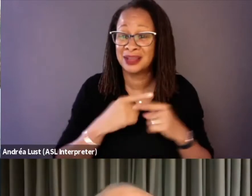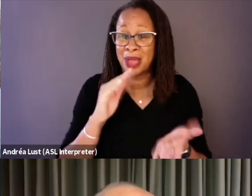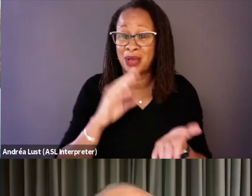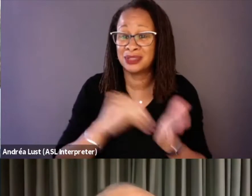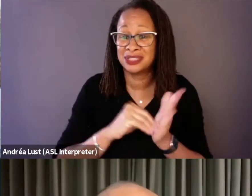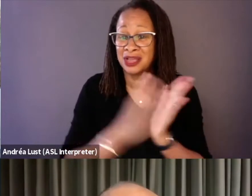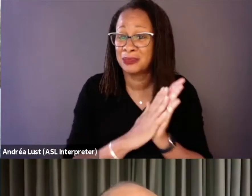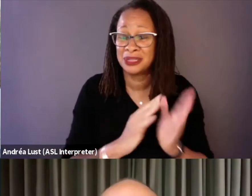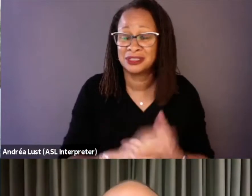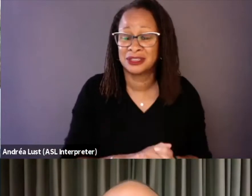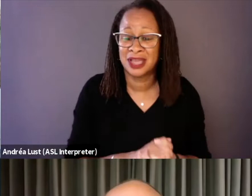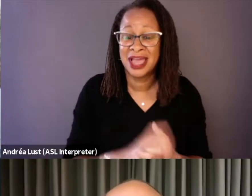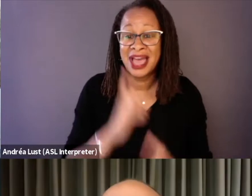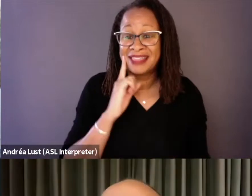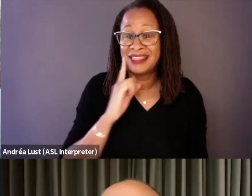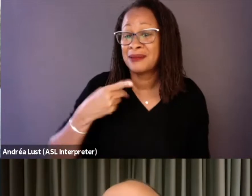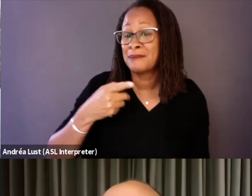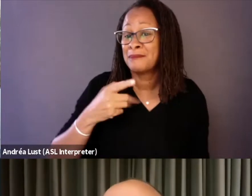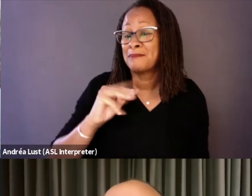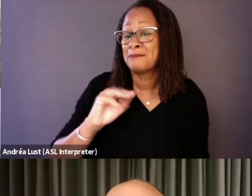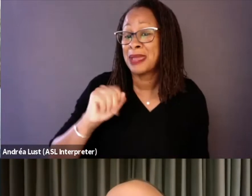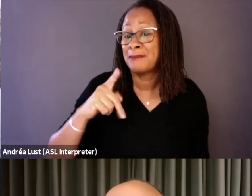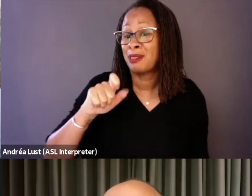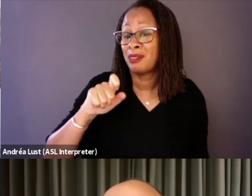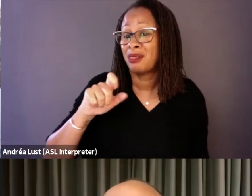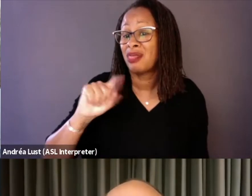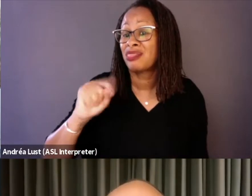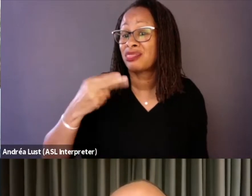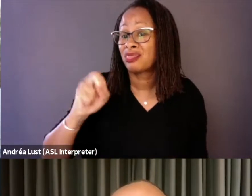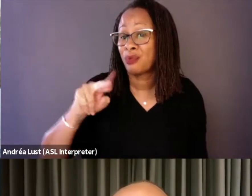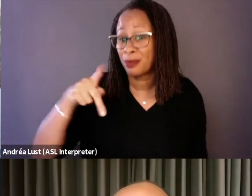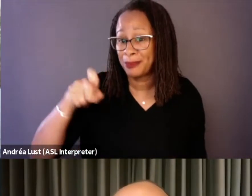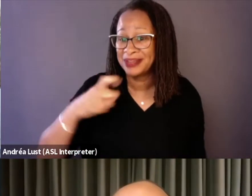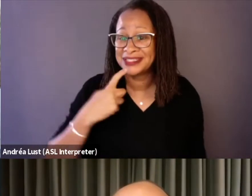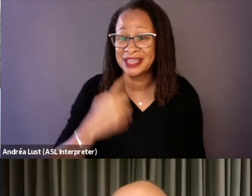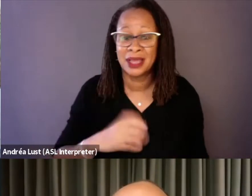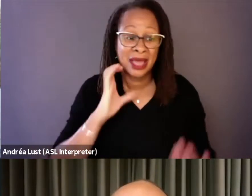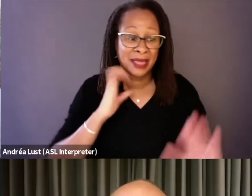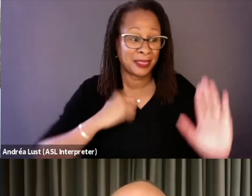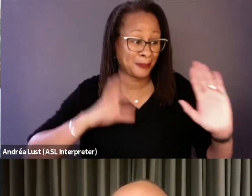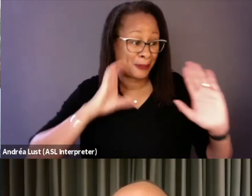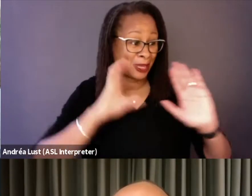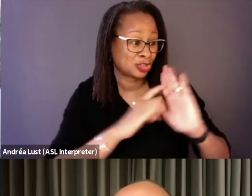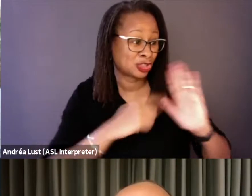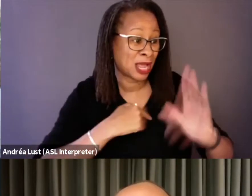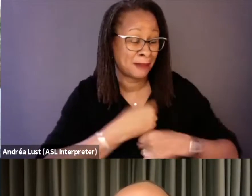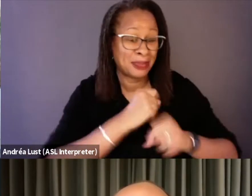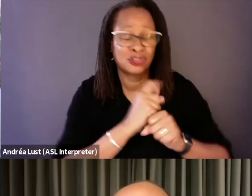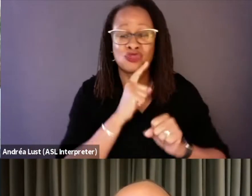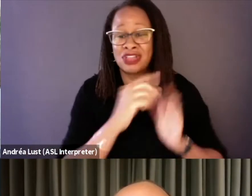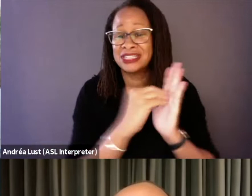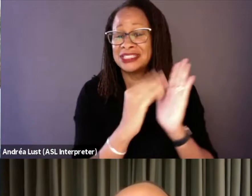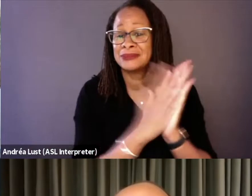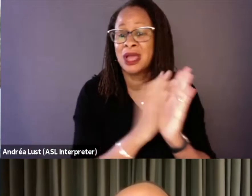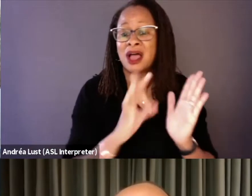even Mapplethorpe said the pictures I'm making are really just documentary of the life that I'm living.